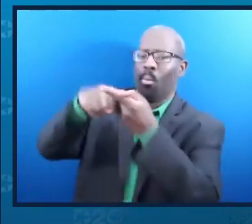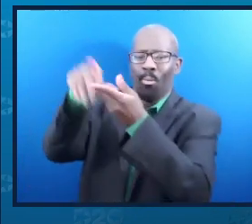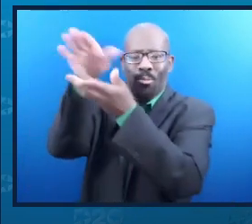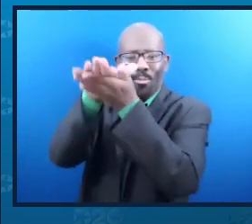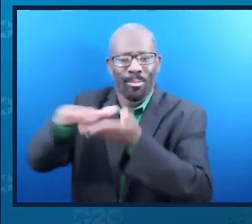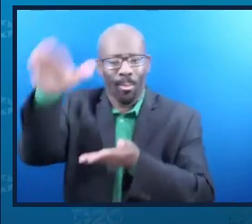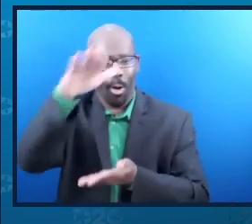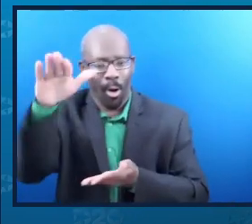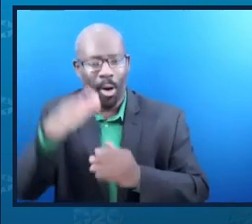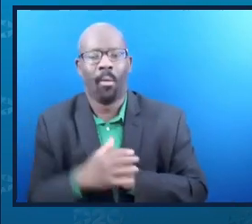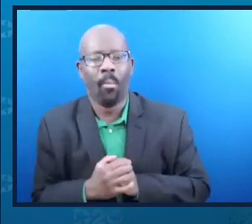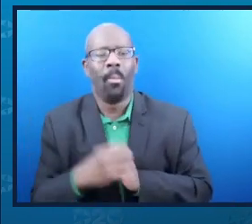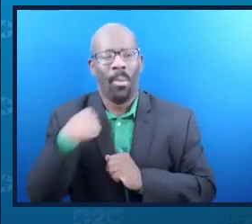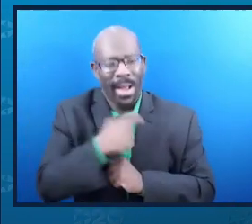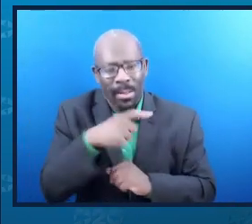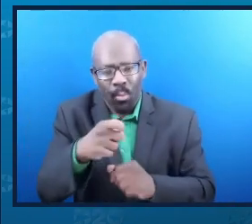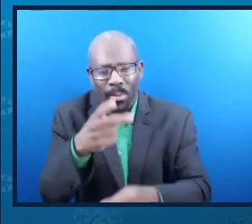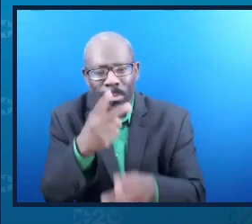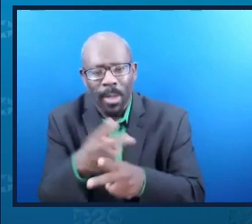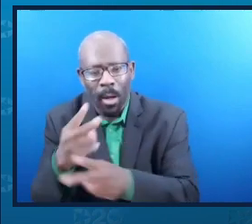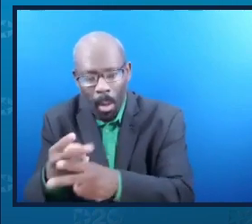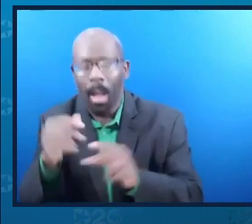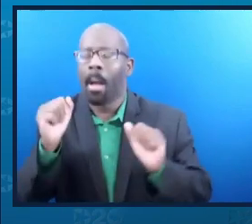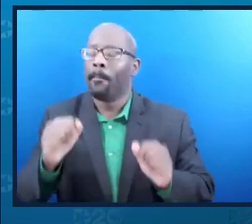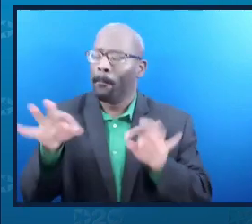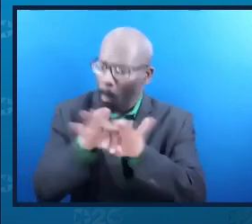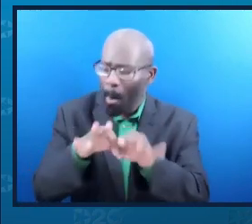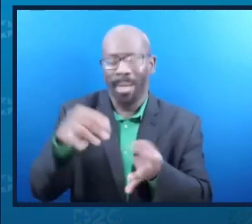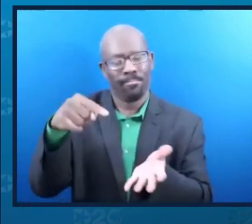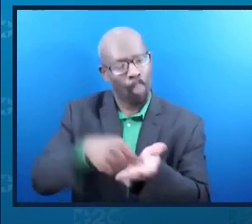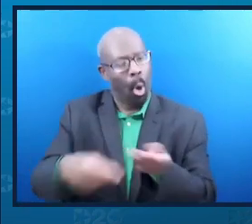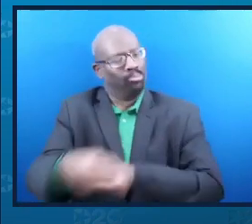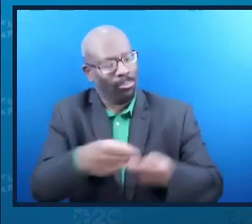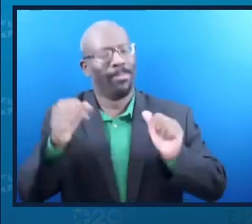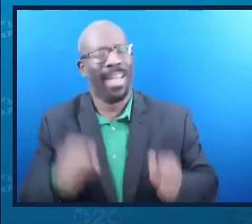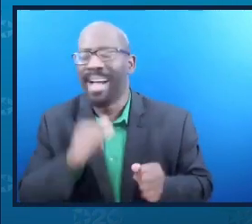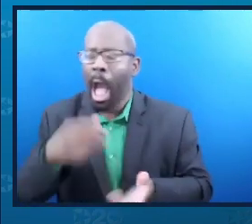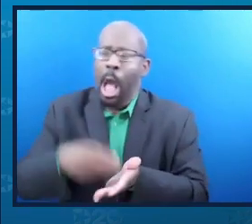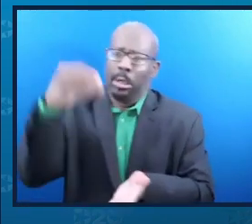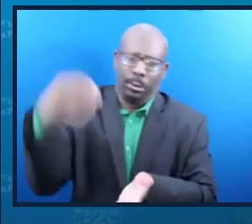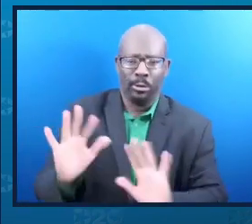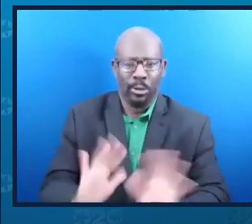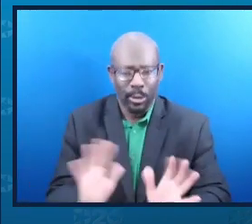AFFORDABLE CHILDCARE AND EARLY